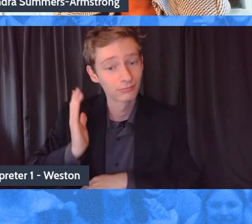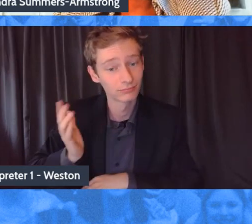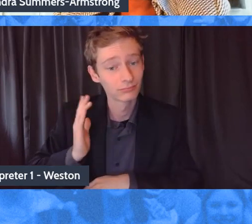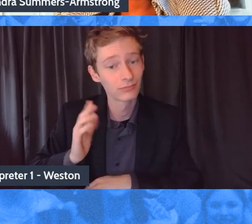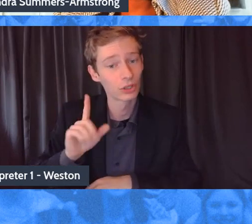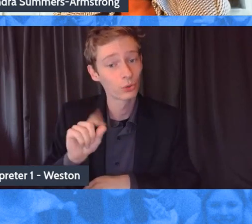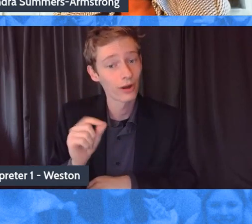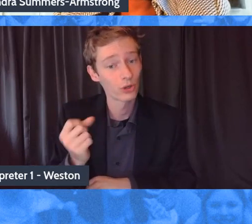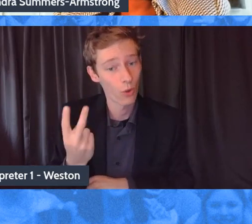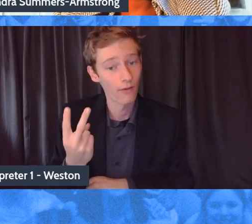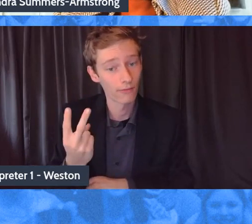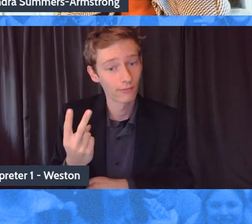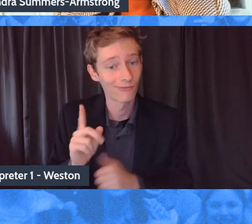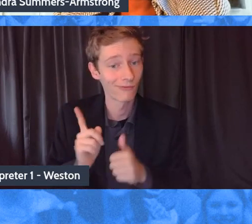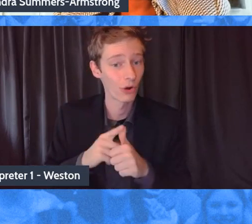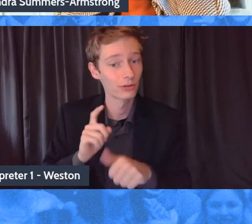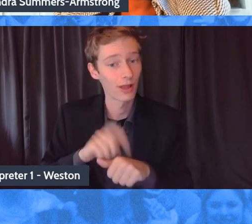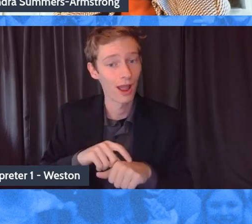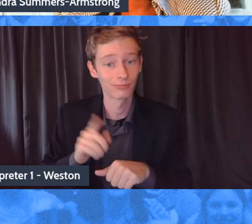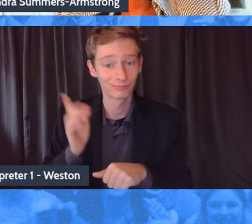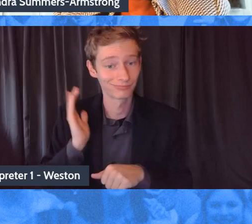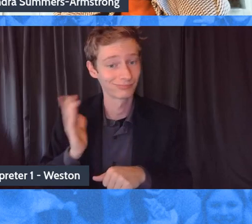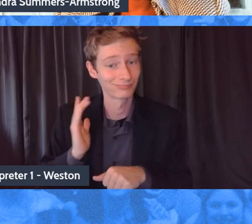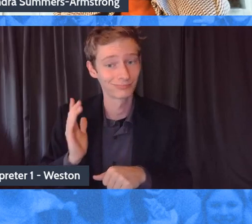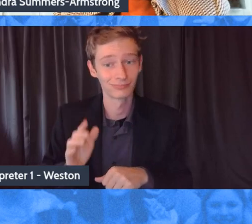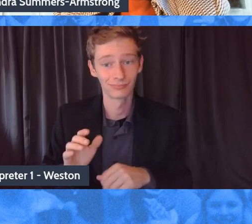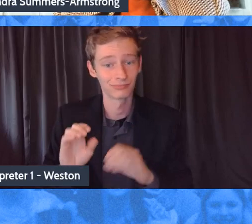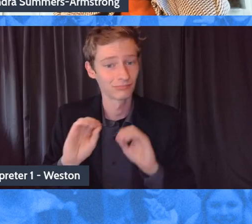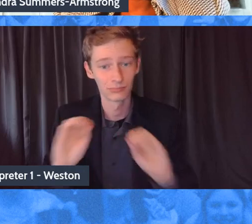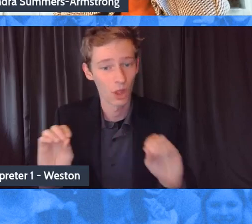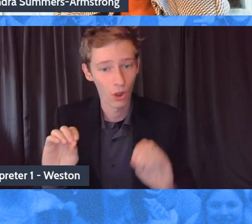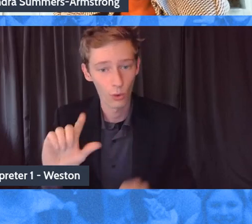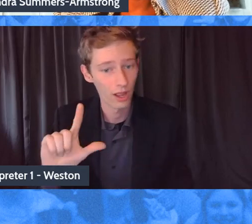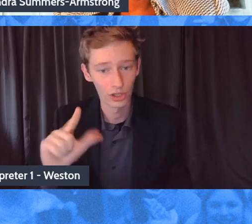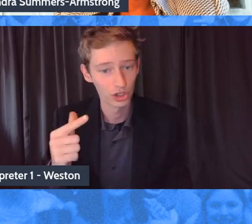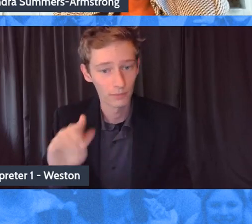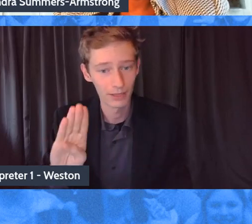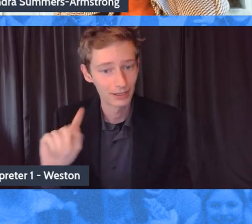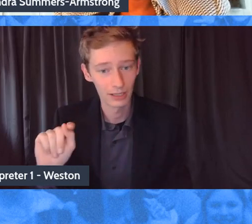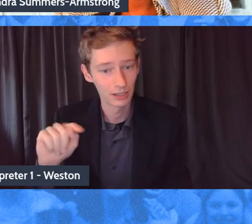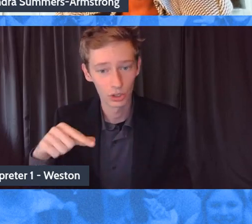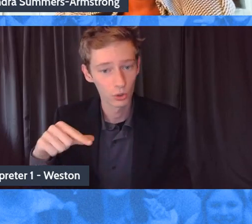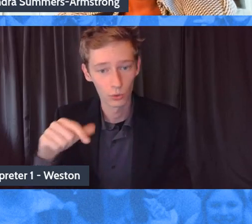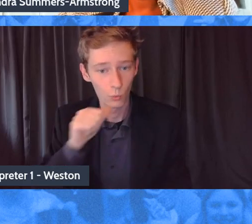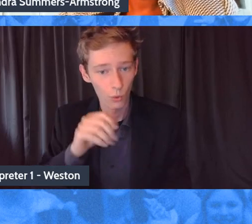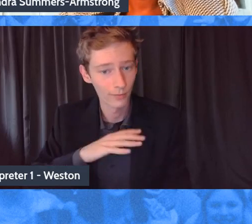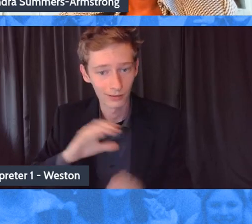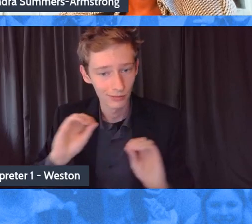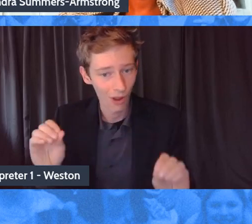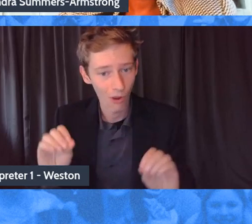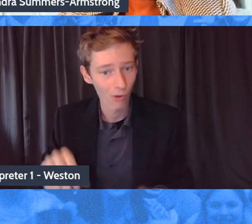there wasn't an out LGBTQ woman. I was there, wasn't a woman who'd ever run my seat. And it was all four guys running for office.